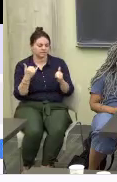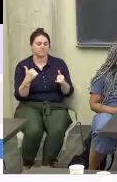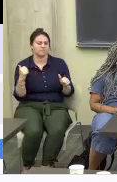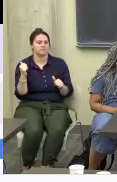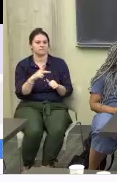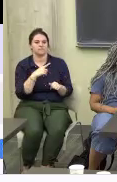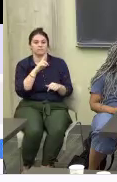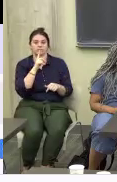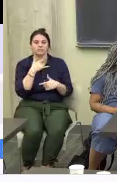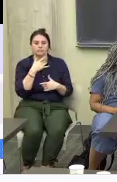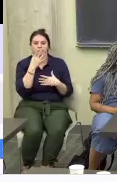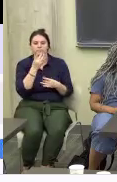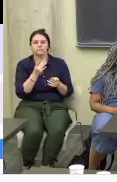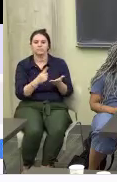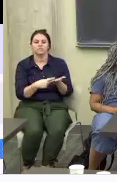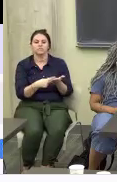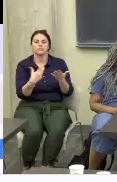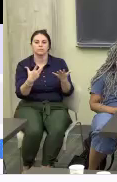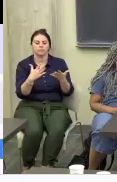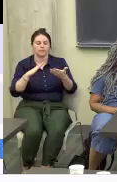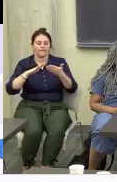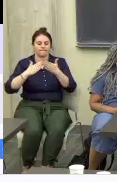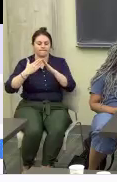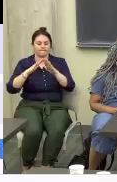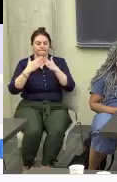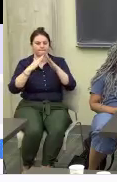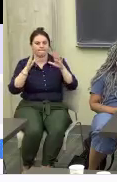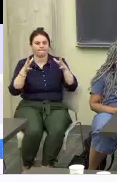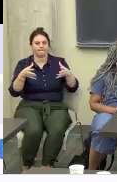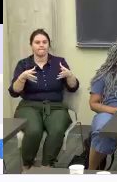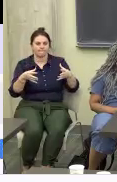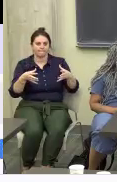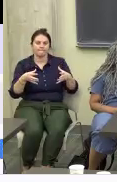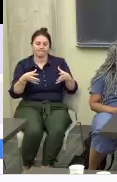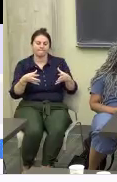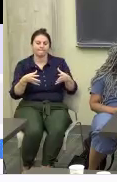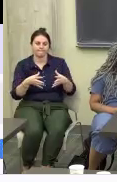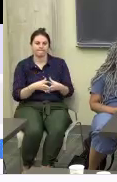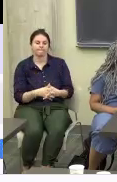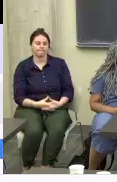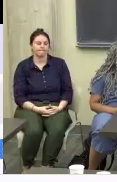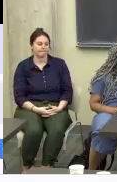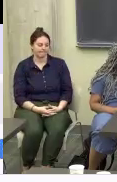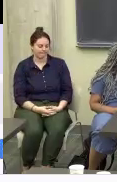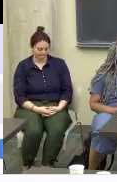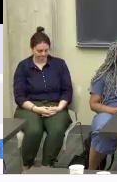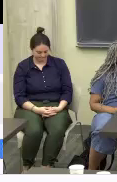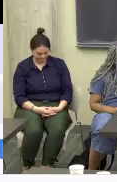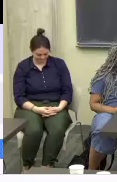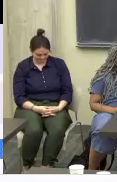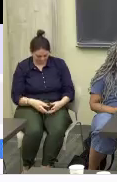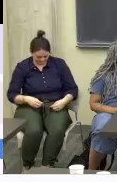in talking about is the community. And how we i guess the most provocative